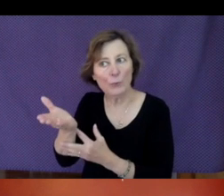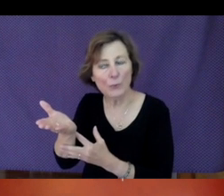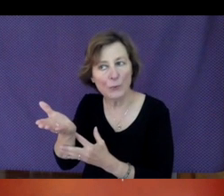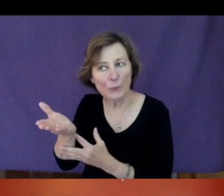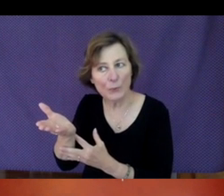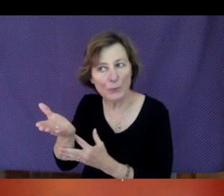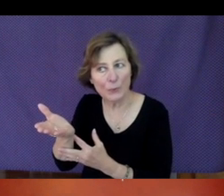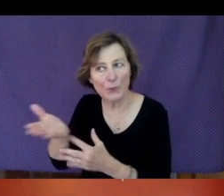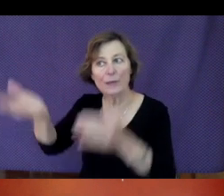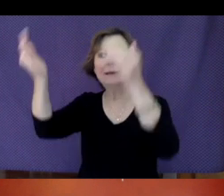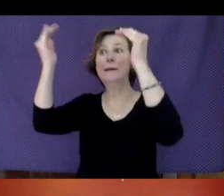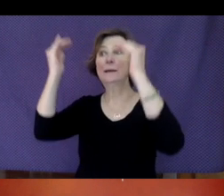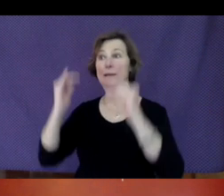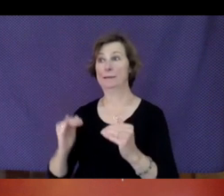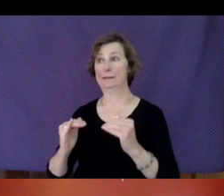Next, Hope